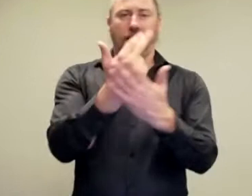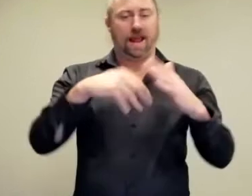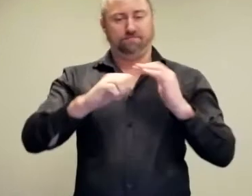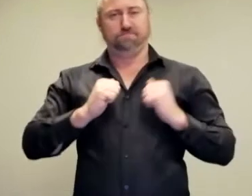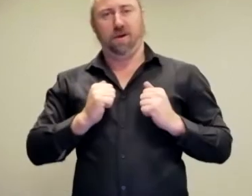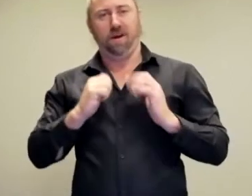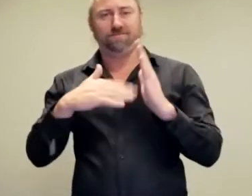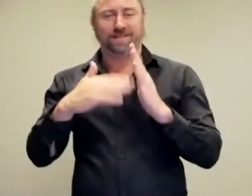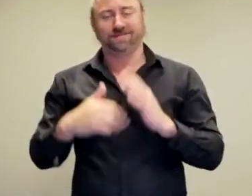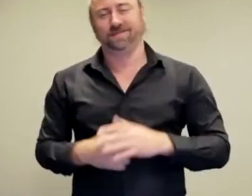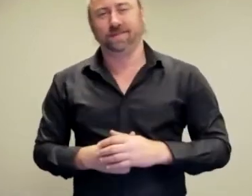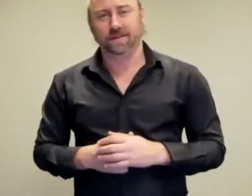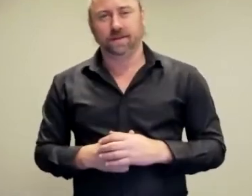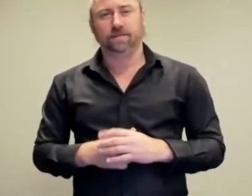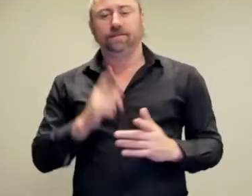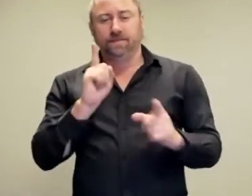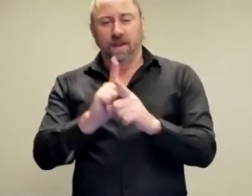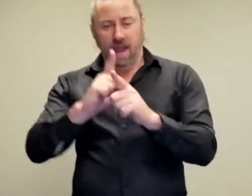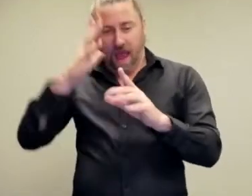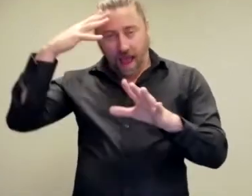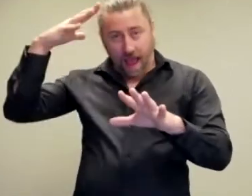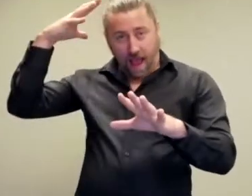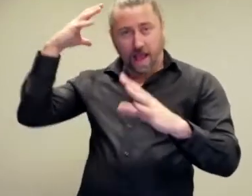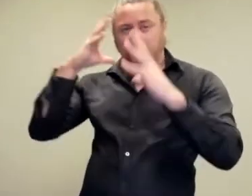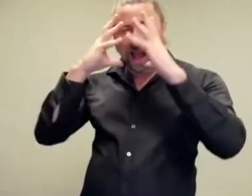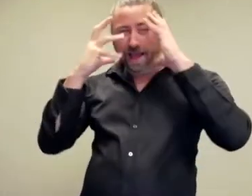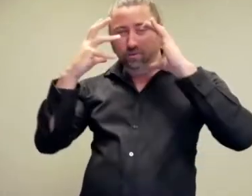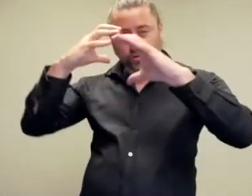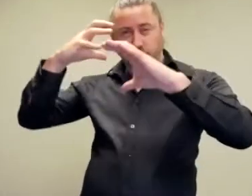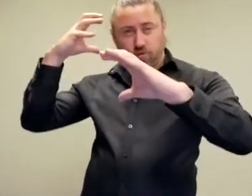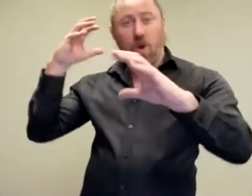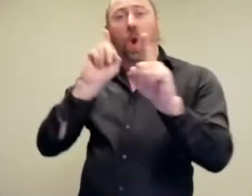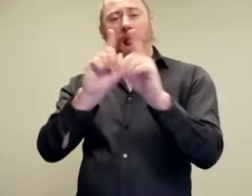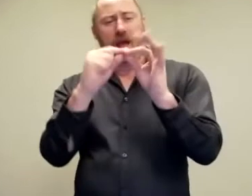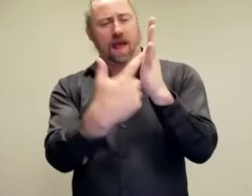As I said, her grotesque head is based on a branch resembling a hair.